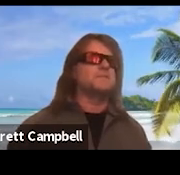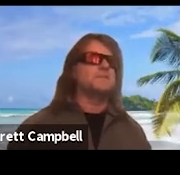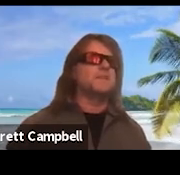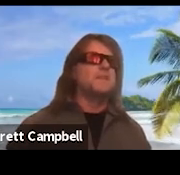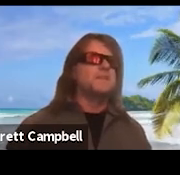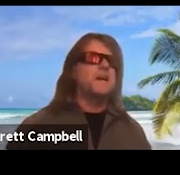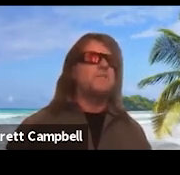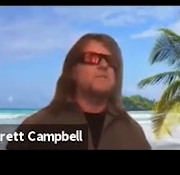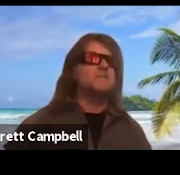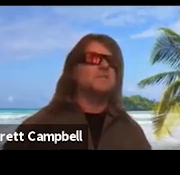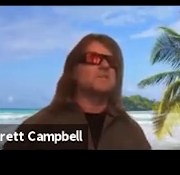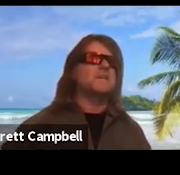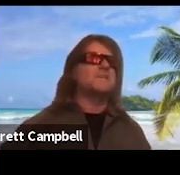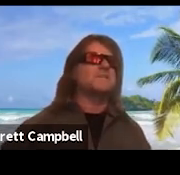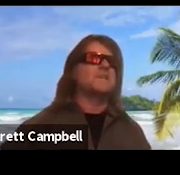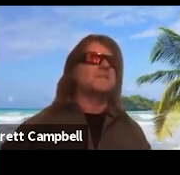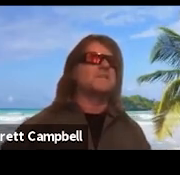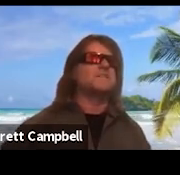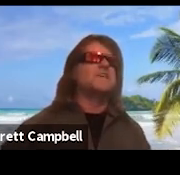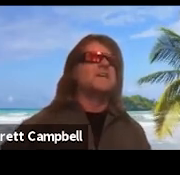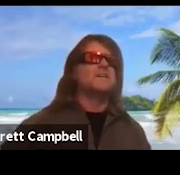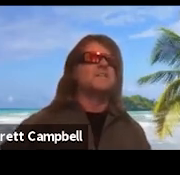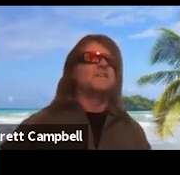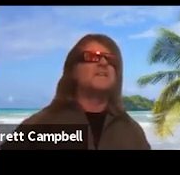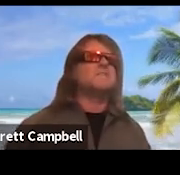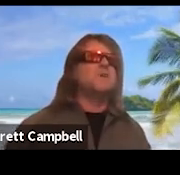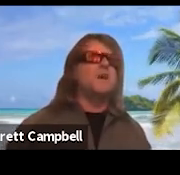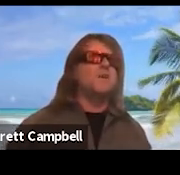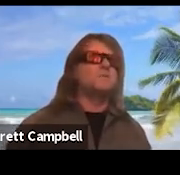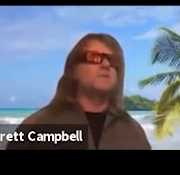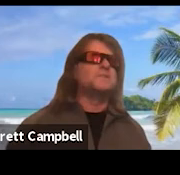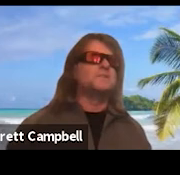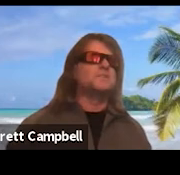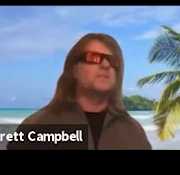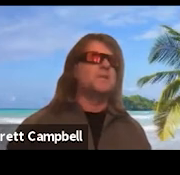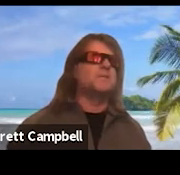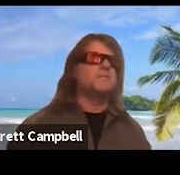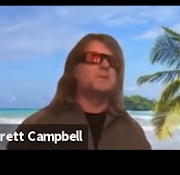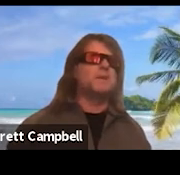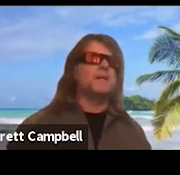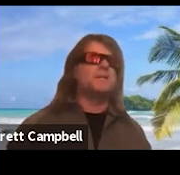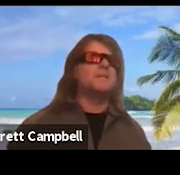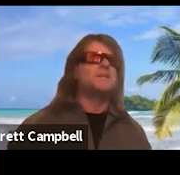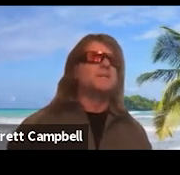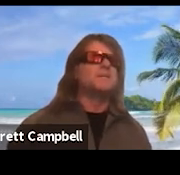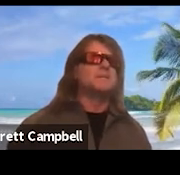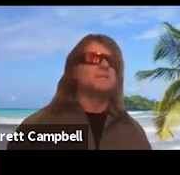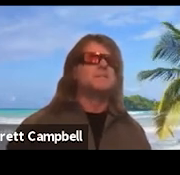Just like, yeah, I want this, I want that, thanks. Then we try to make a point of me paying,